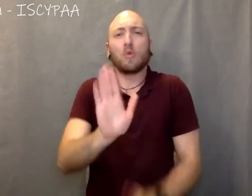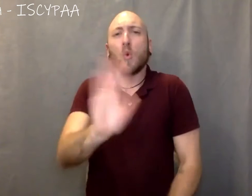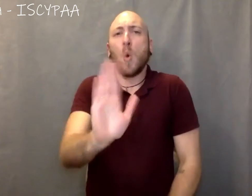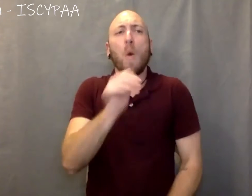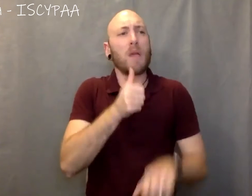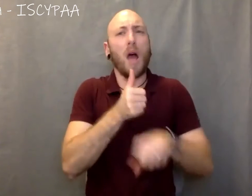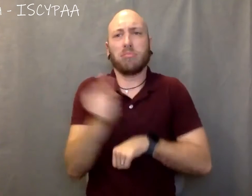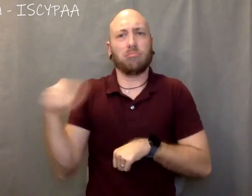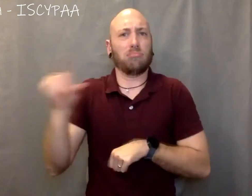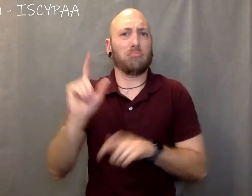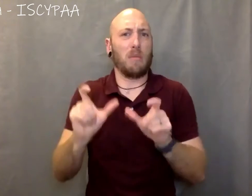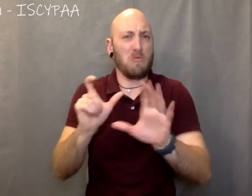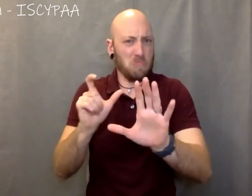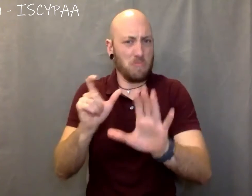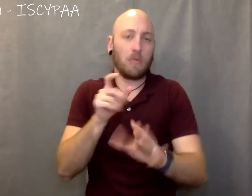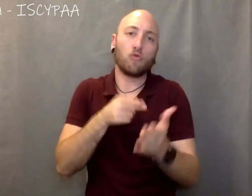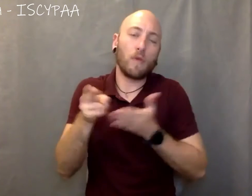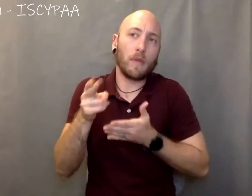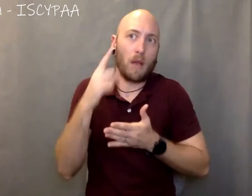think is because I hadn't. I hadn't.